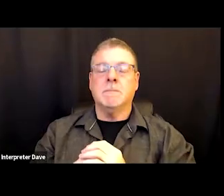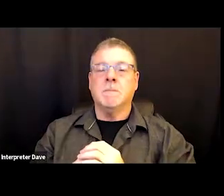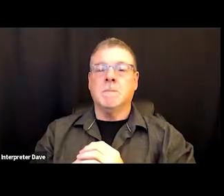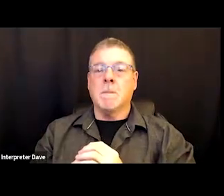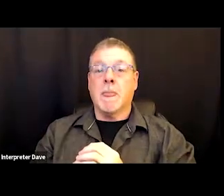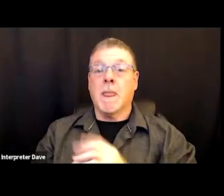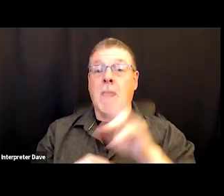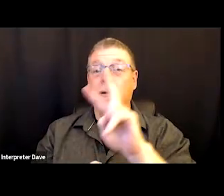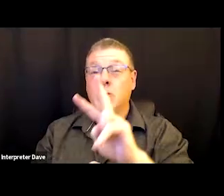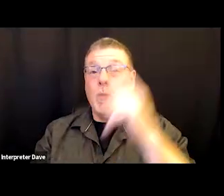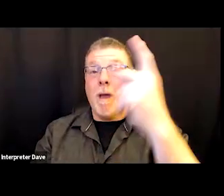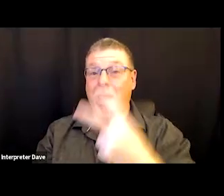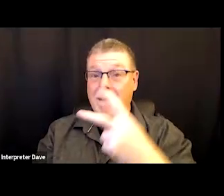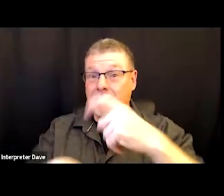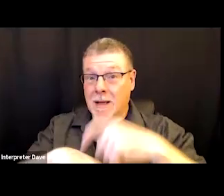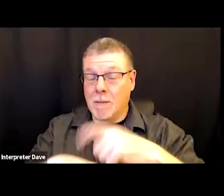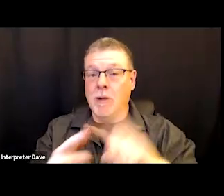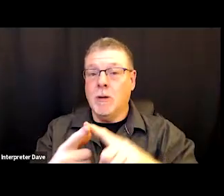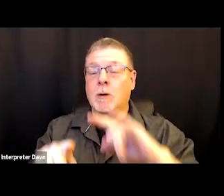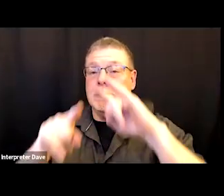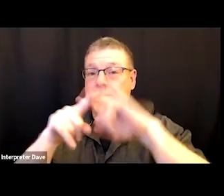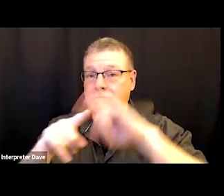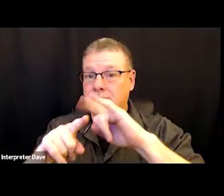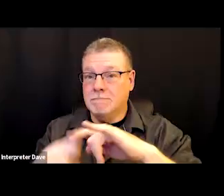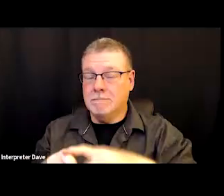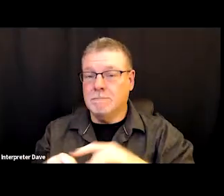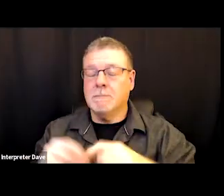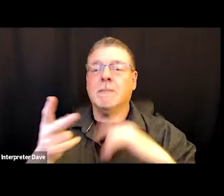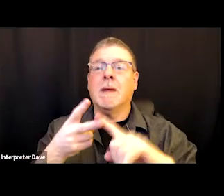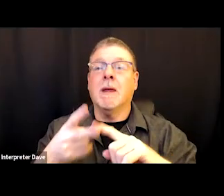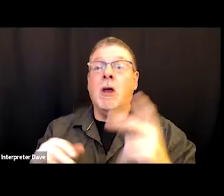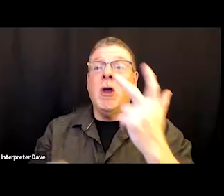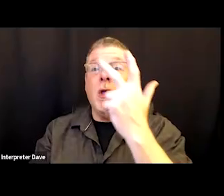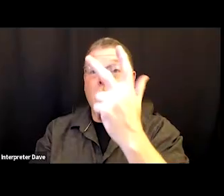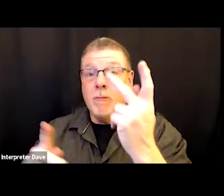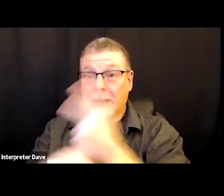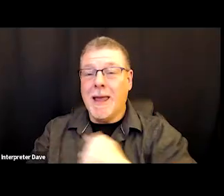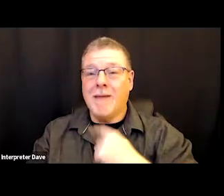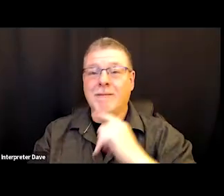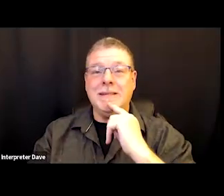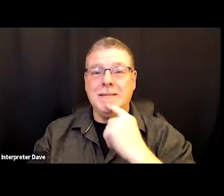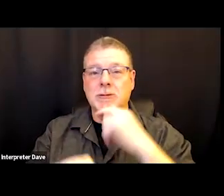Two and a half times more likely to smoke tobacco, three times more likely to have serious job problems,